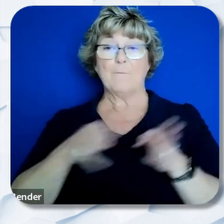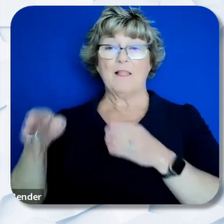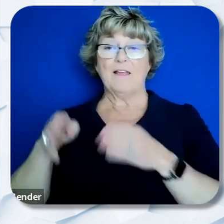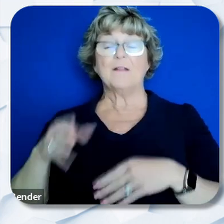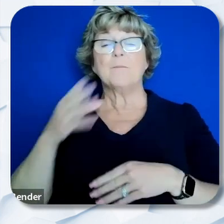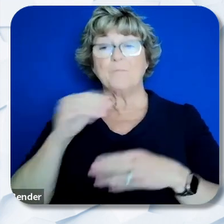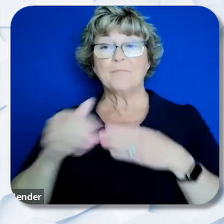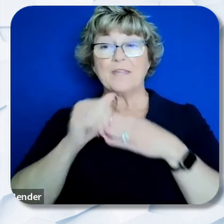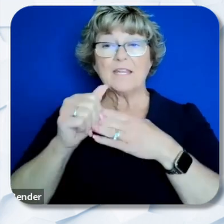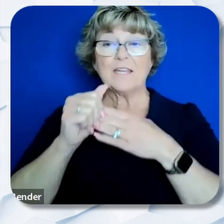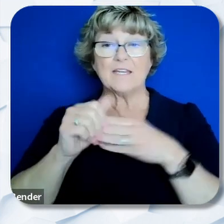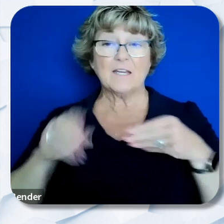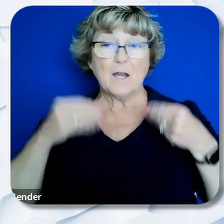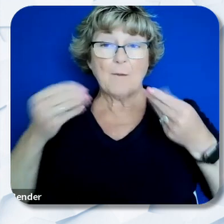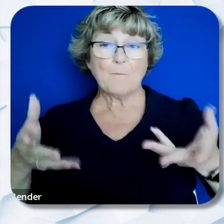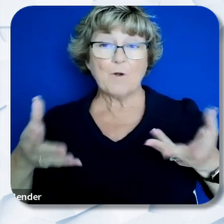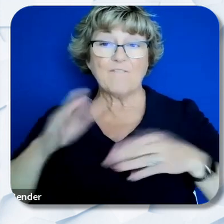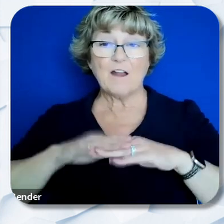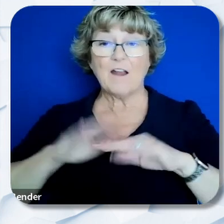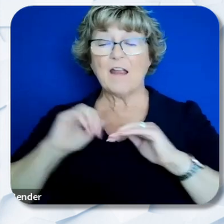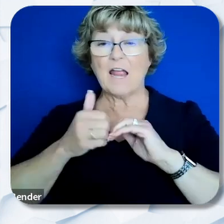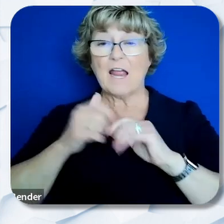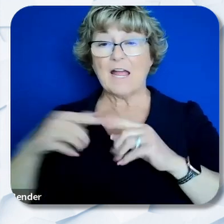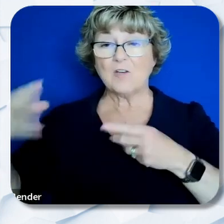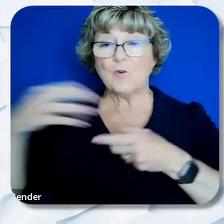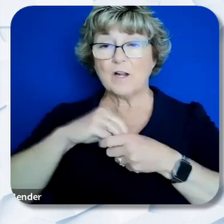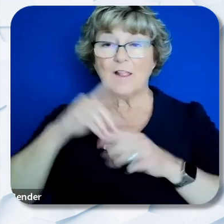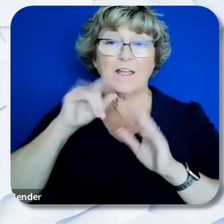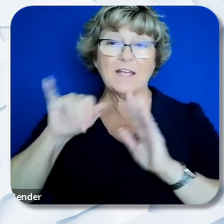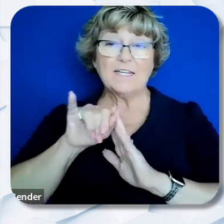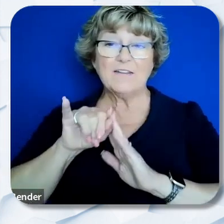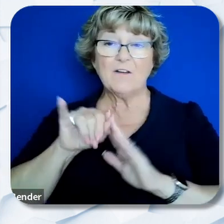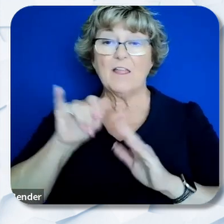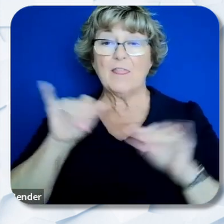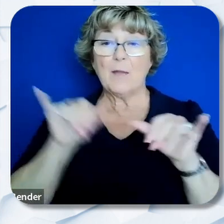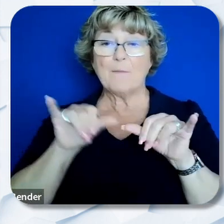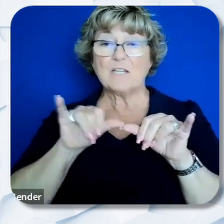guidance will also be provided on how to include and identify those measurable outcomes. Those